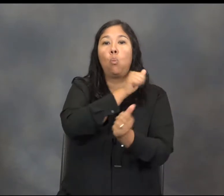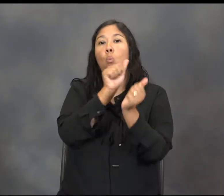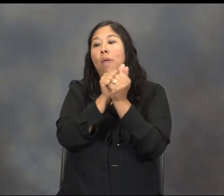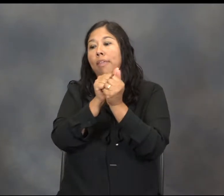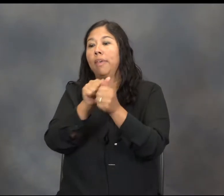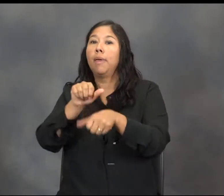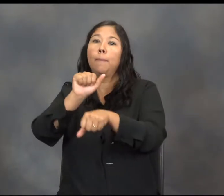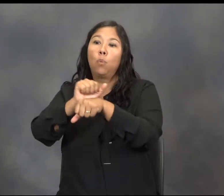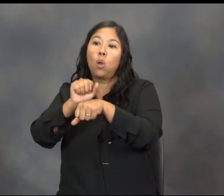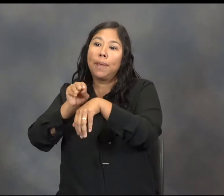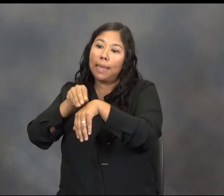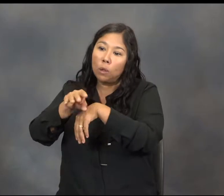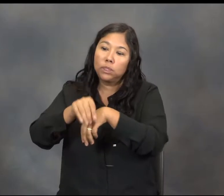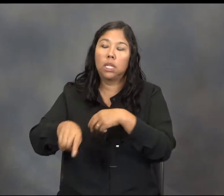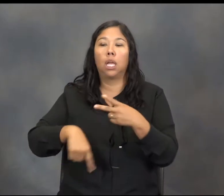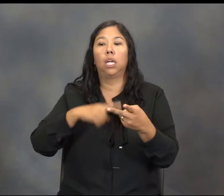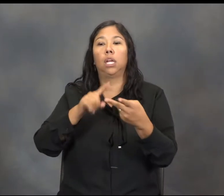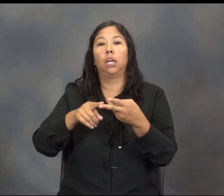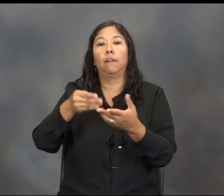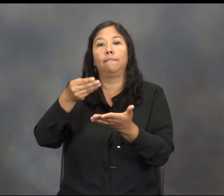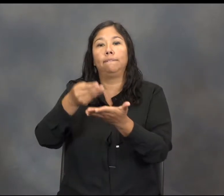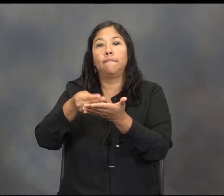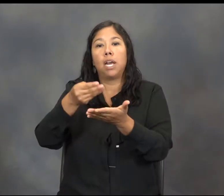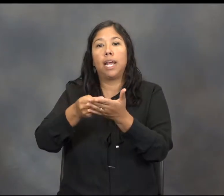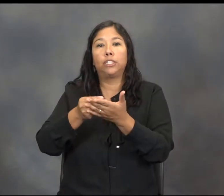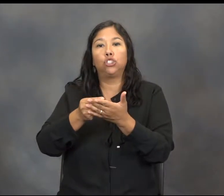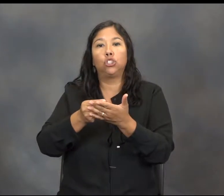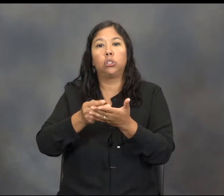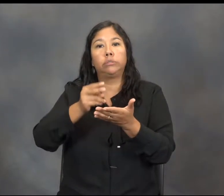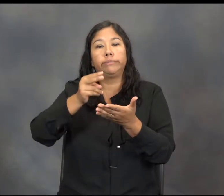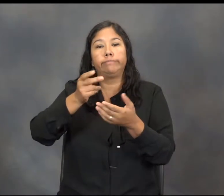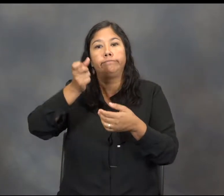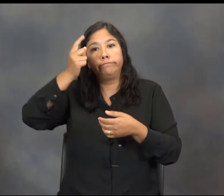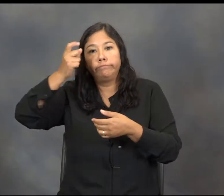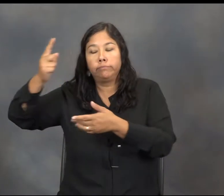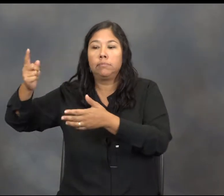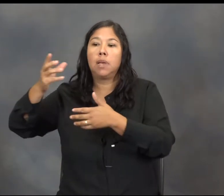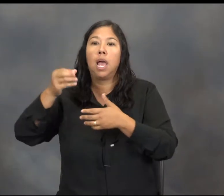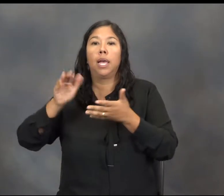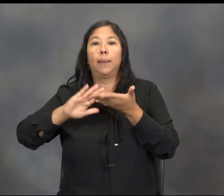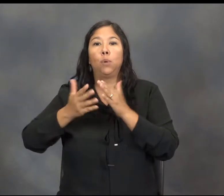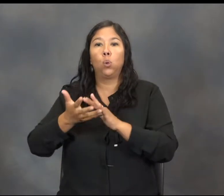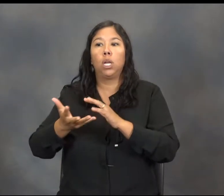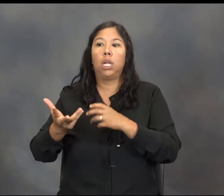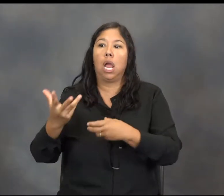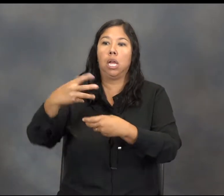with financial literacy education with community engagement education